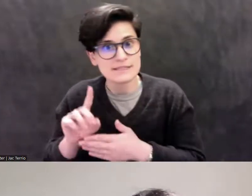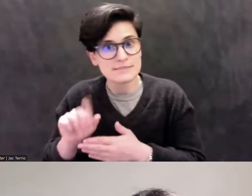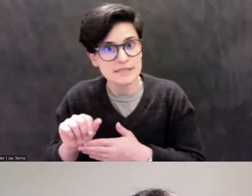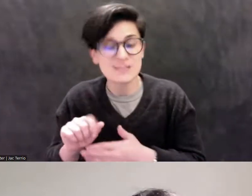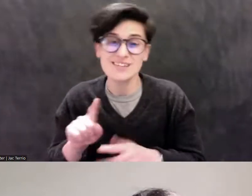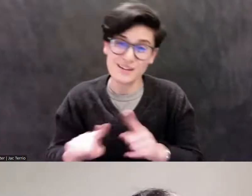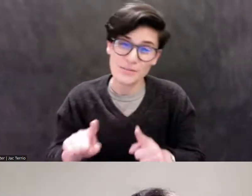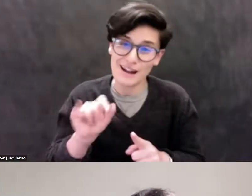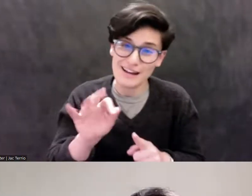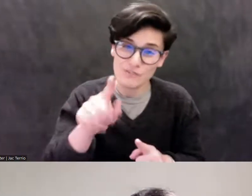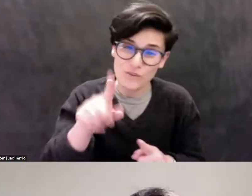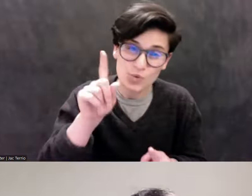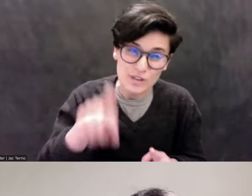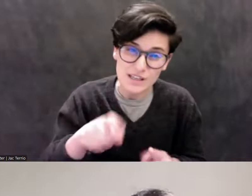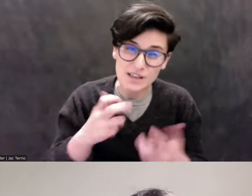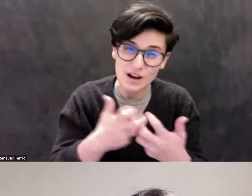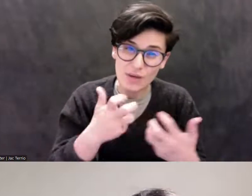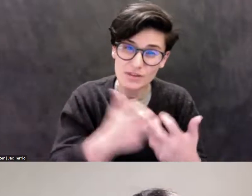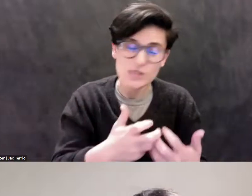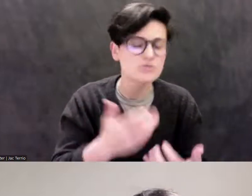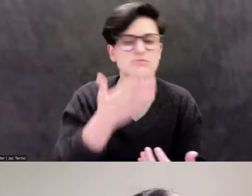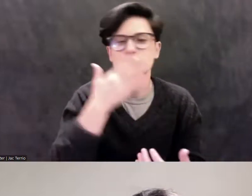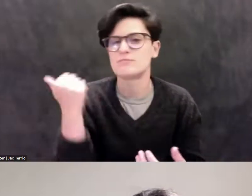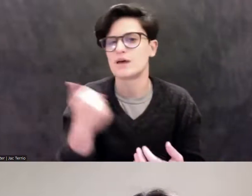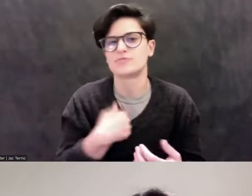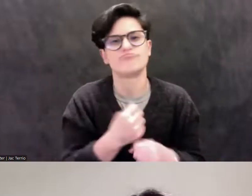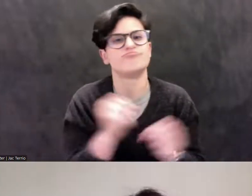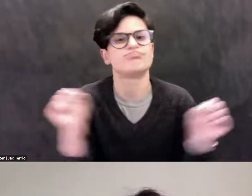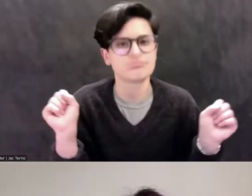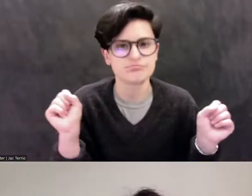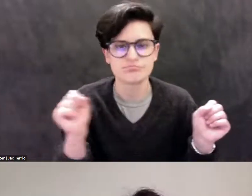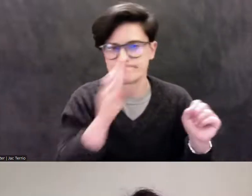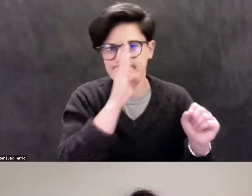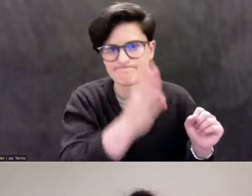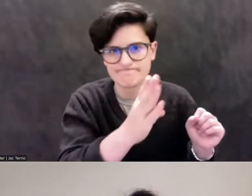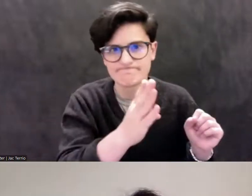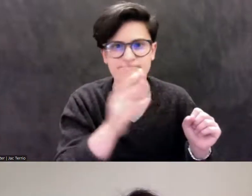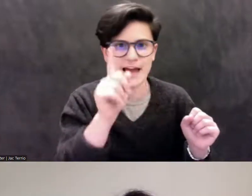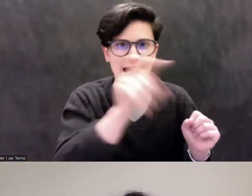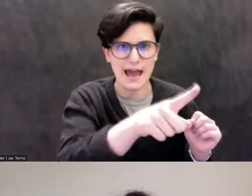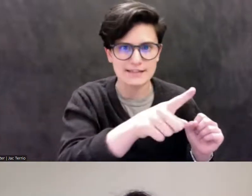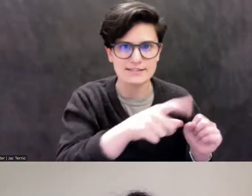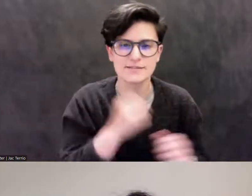have to come out and the best way to do it is just to ask, Yeah, I agree completely with